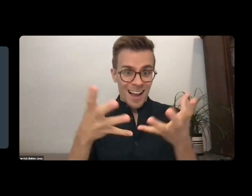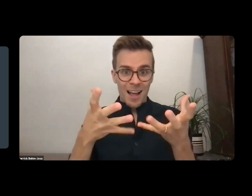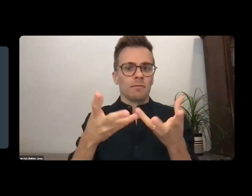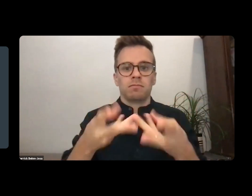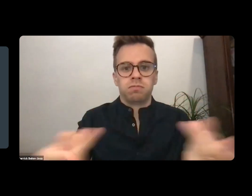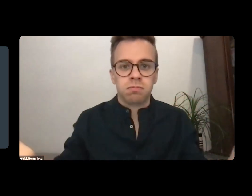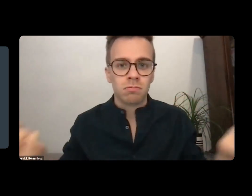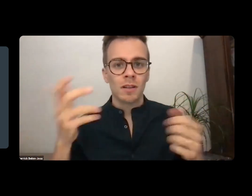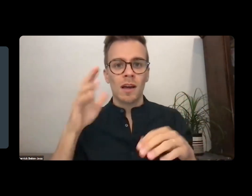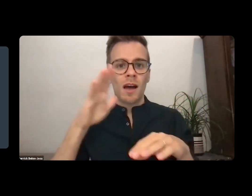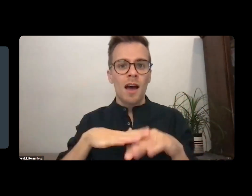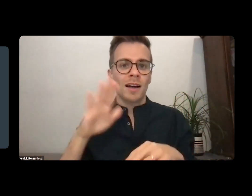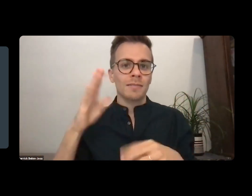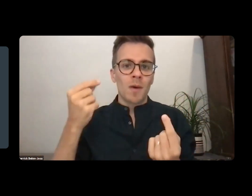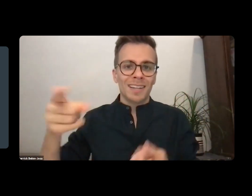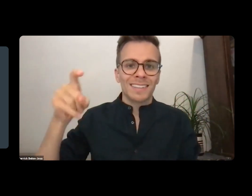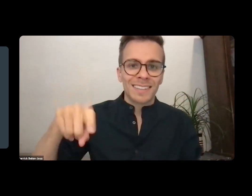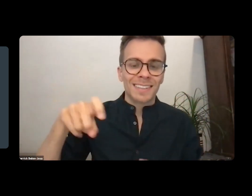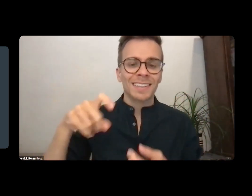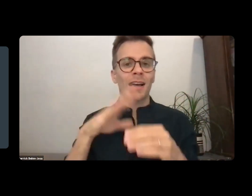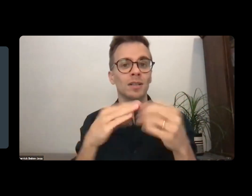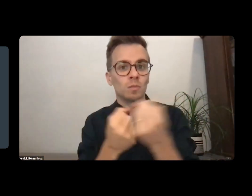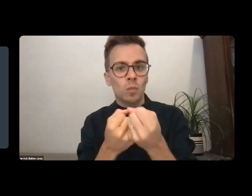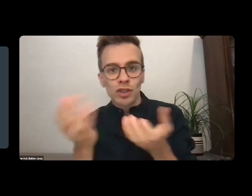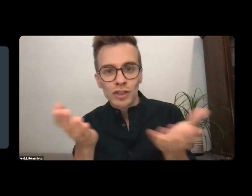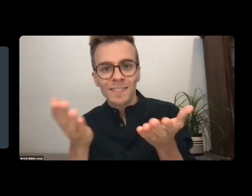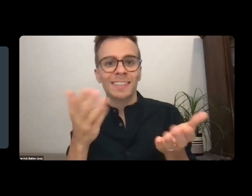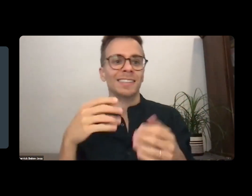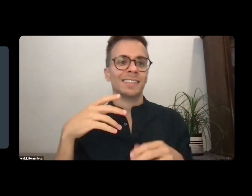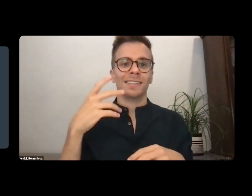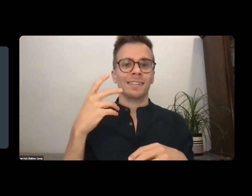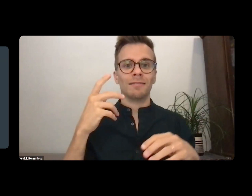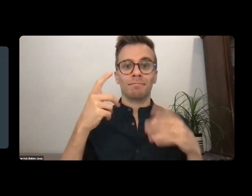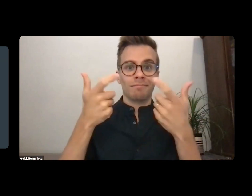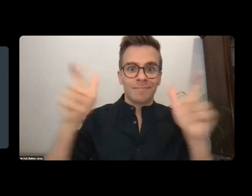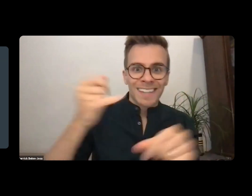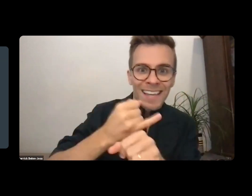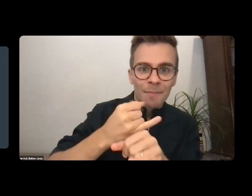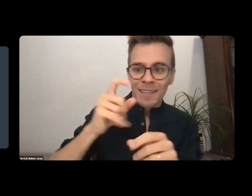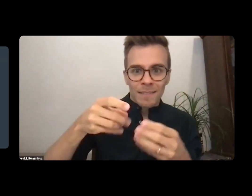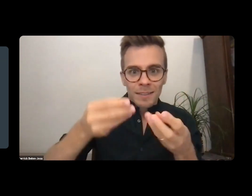And the question is: Well, if Gallaudet gets a significant amount of resources – and